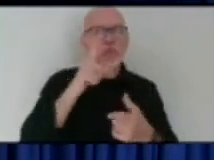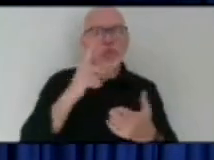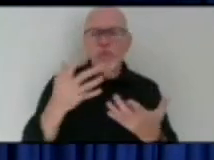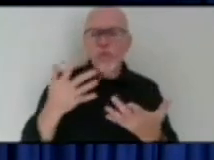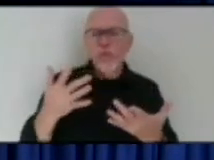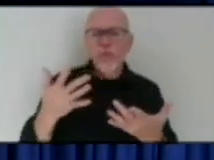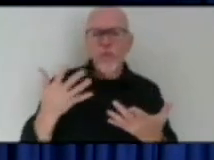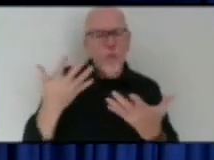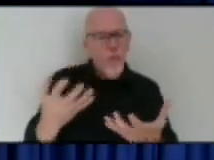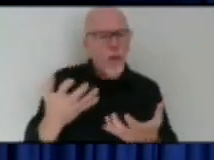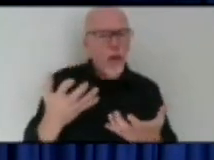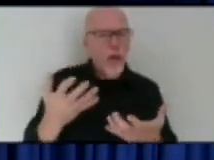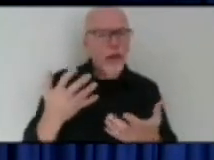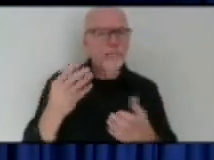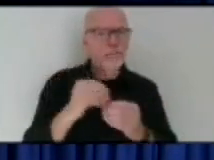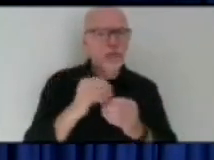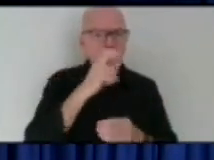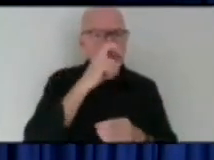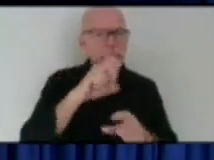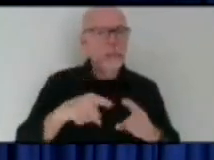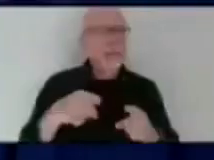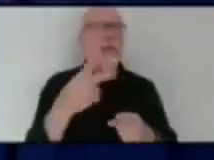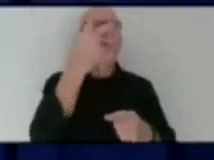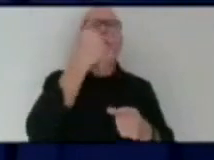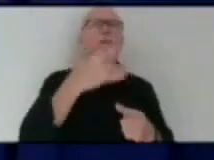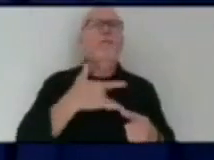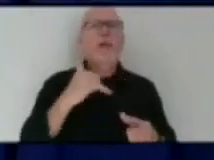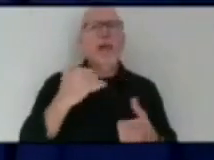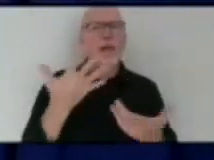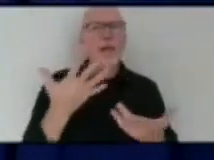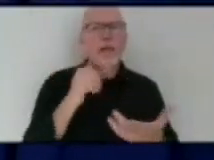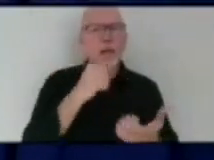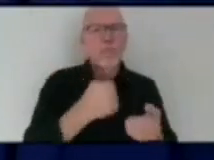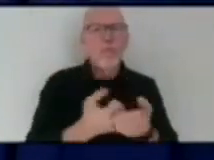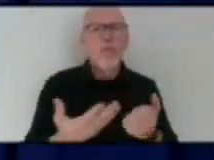support, that they can implement local measures? So I would say, First of all,